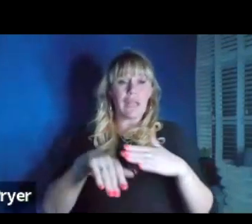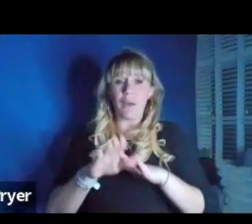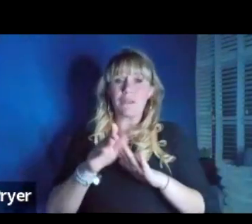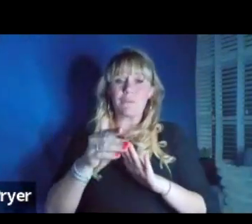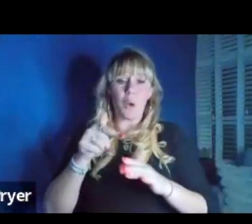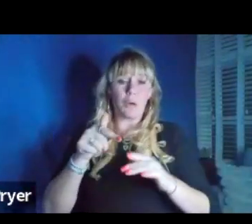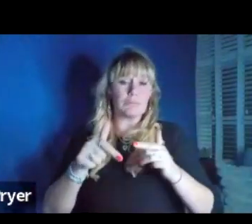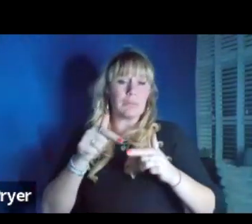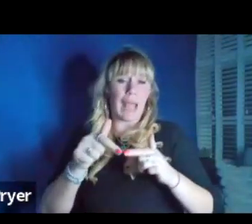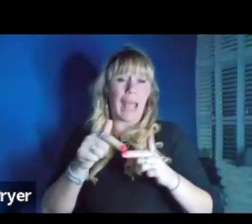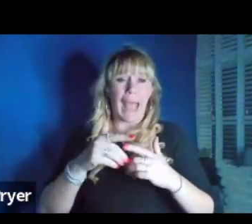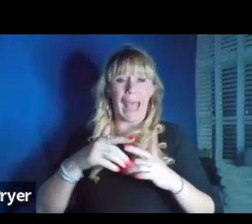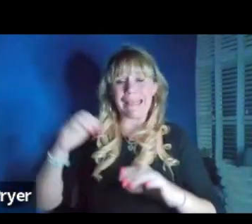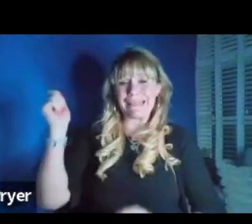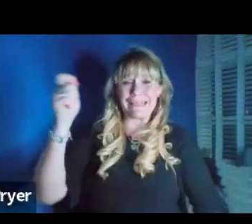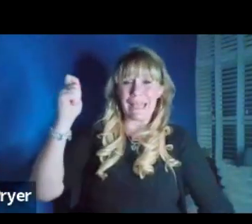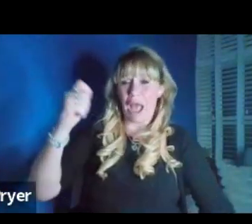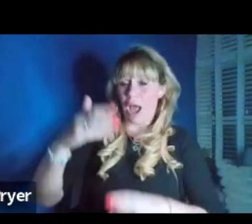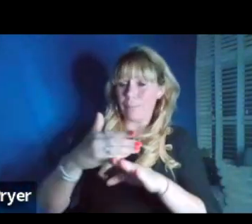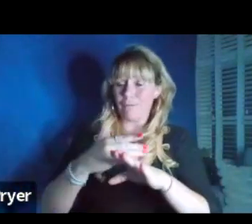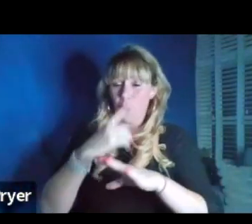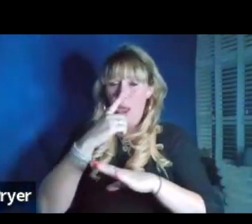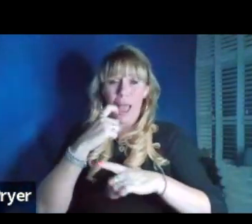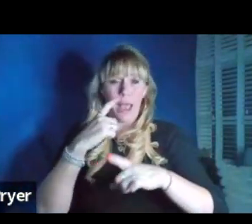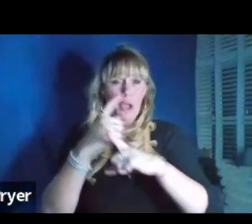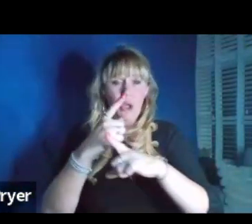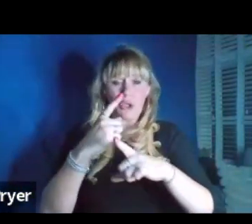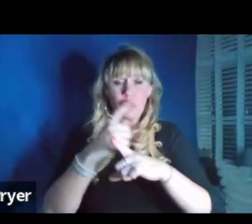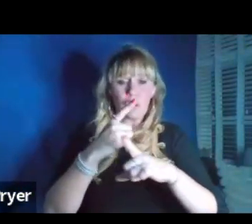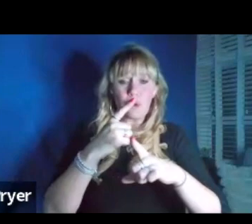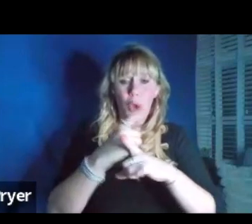I yee haa'd before I could talk